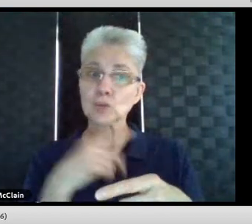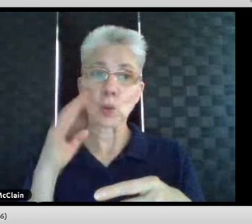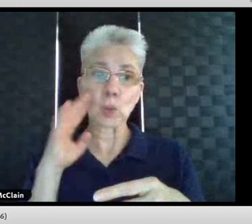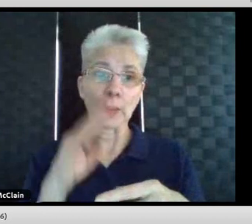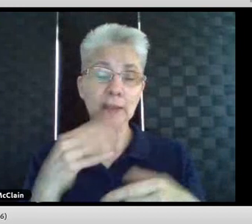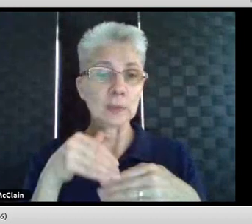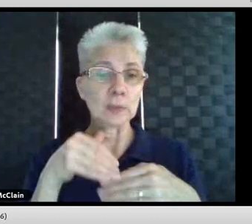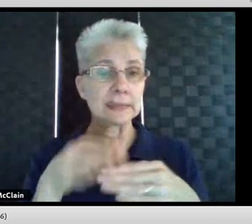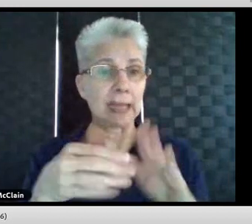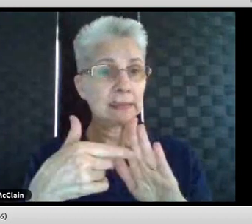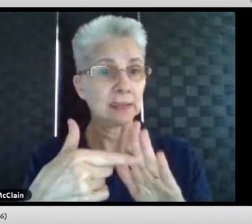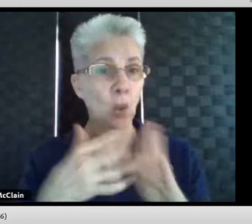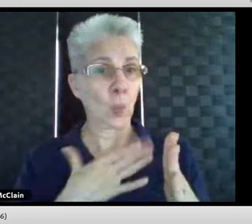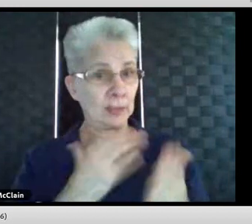and indicates willingness to help?